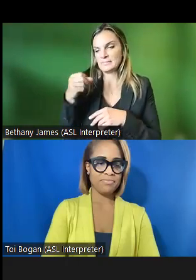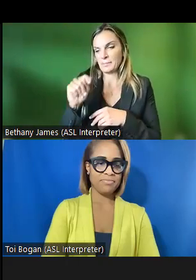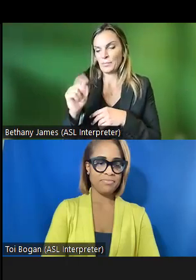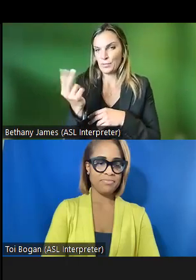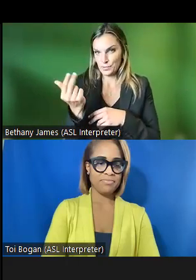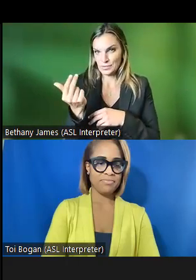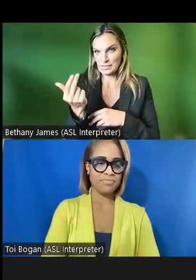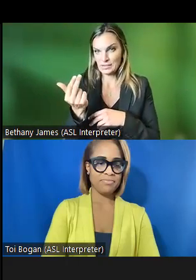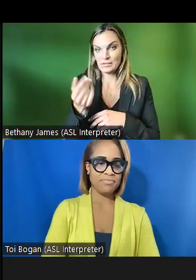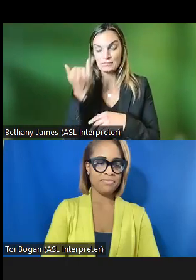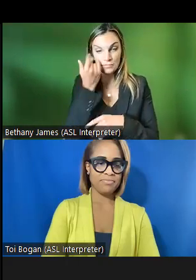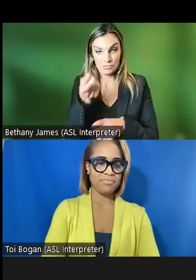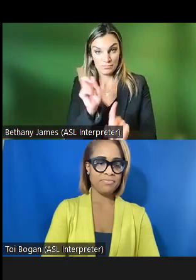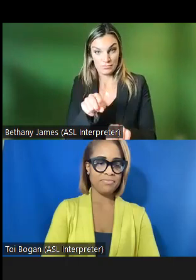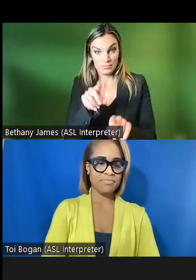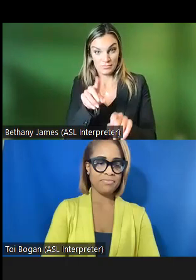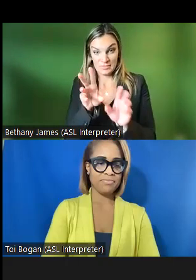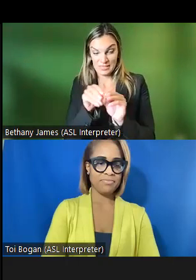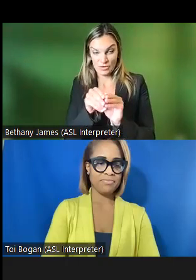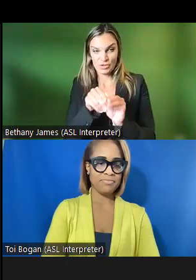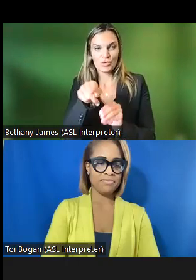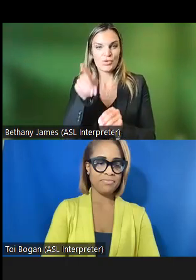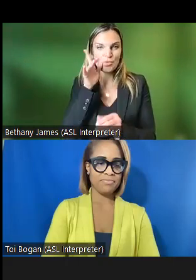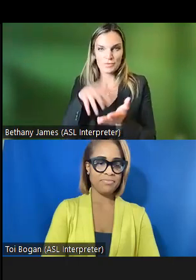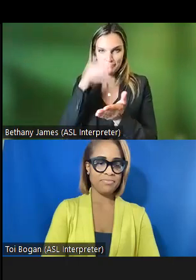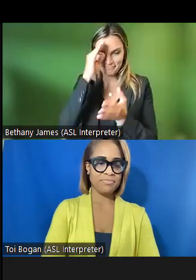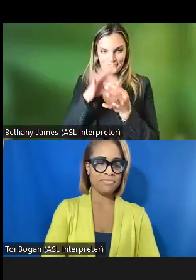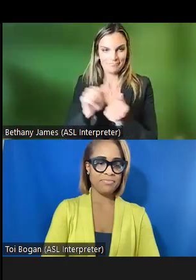if you attend the session, you'll get to know the Division of Deaf, Deafblind, Hard of hearing,